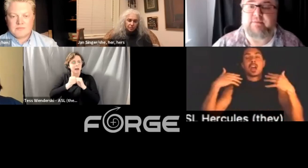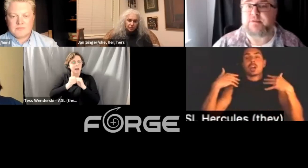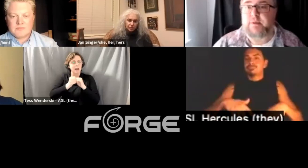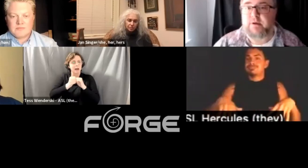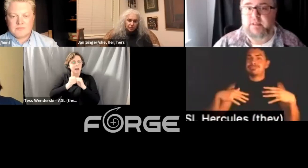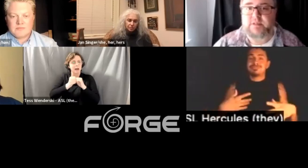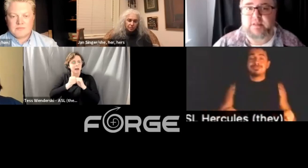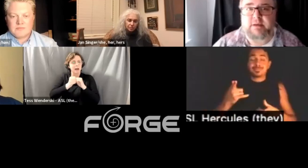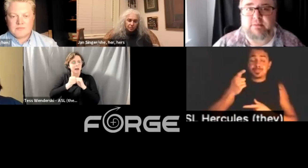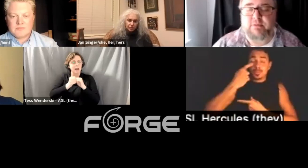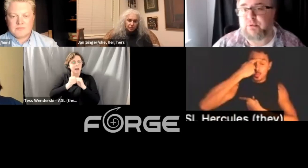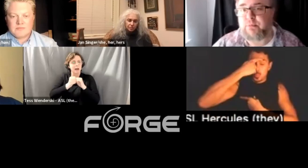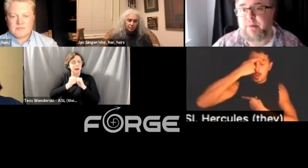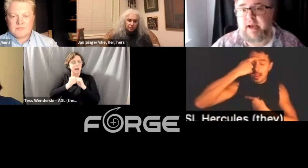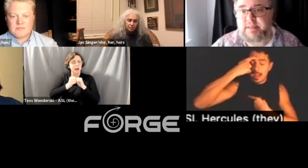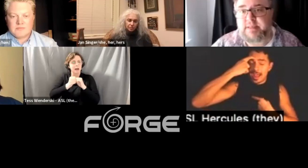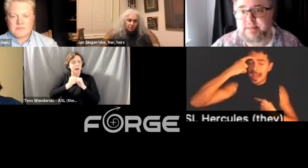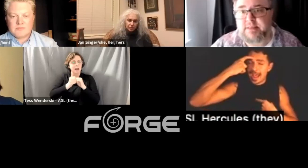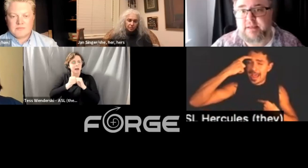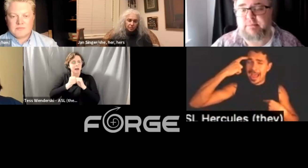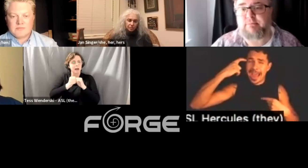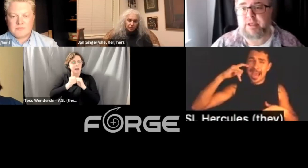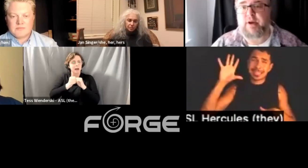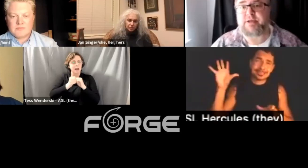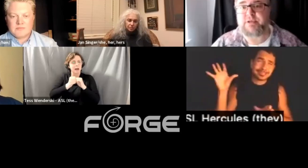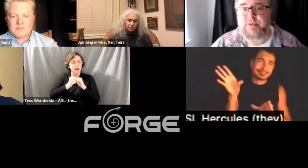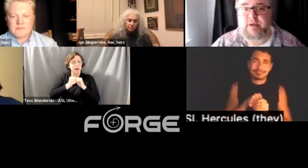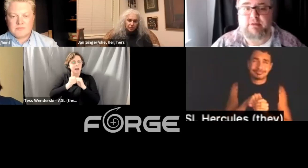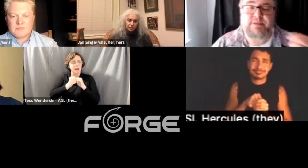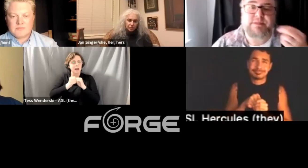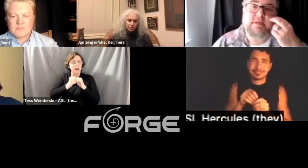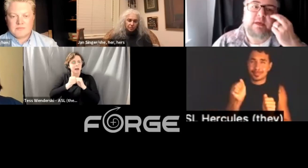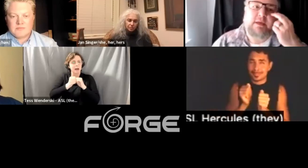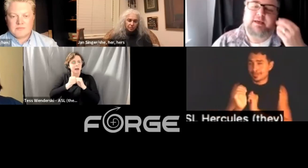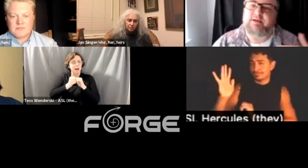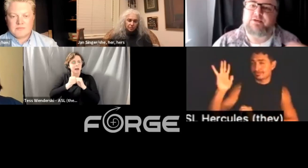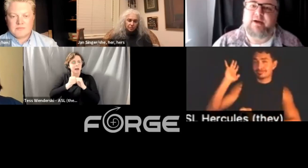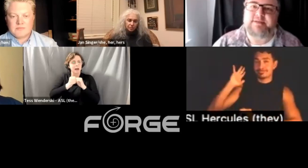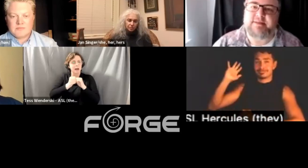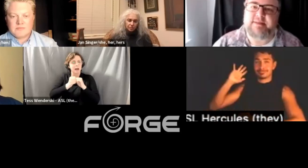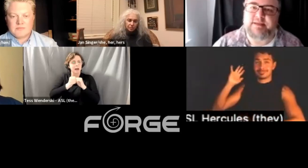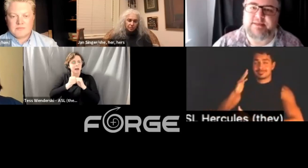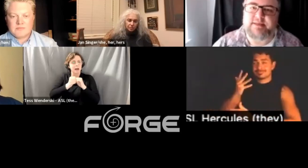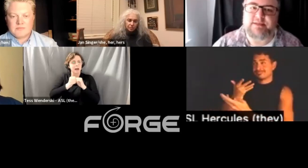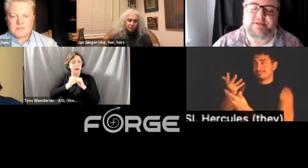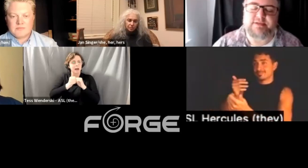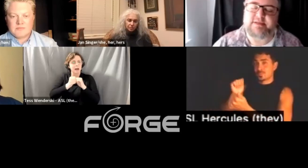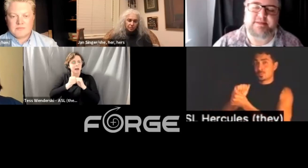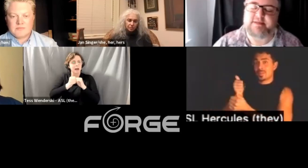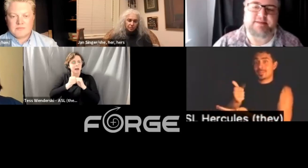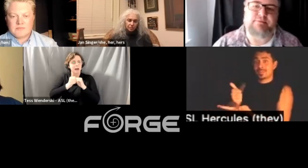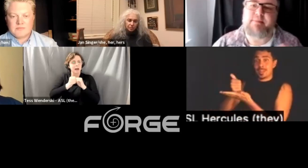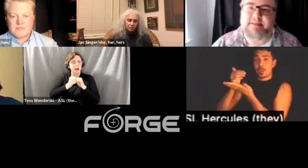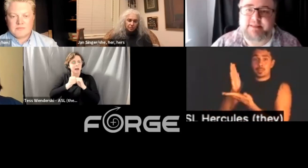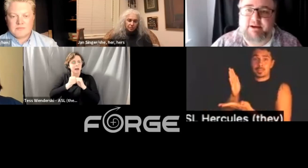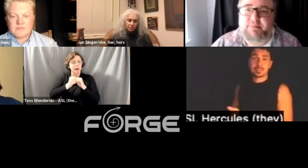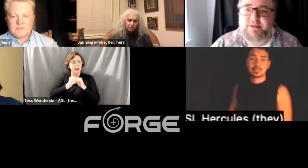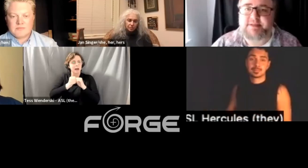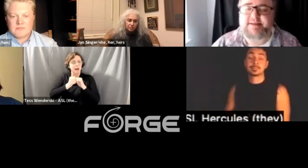have experienced through past interactions with therapists. And Travis I think is... He's an amazing therapist